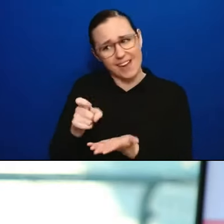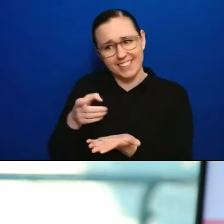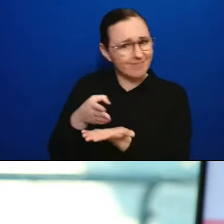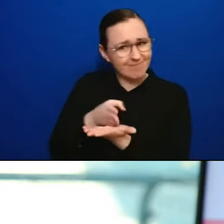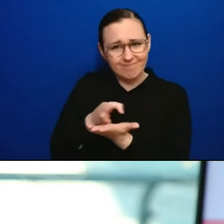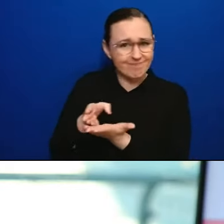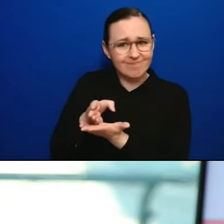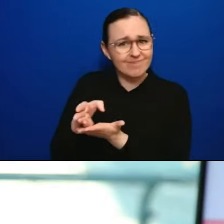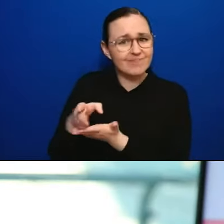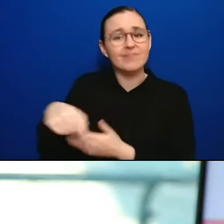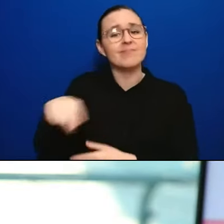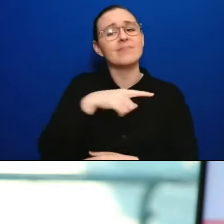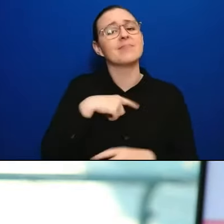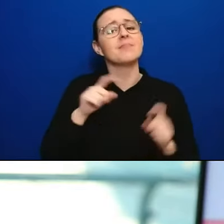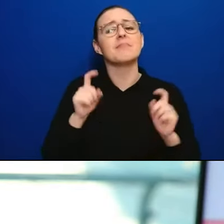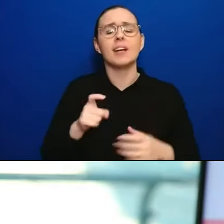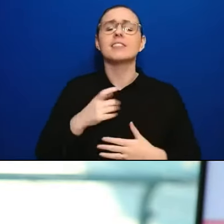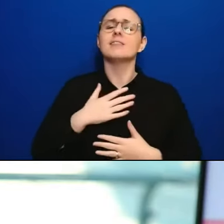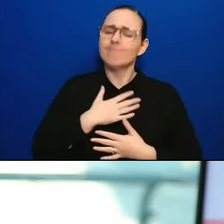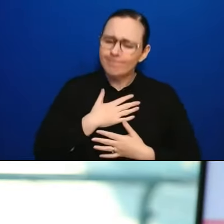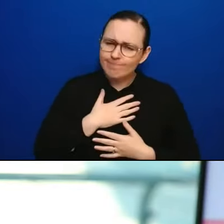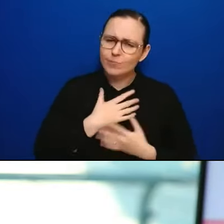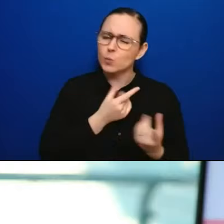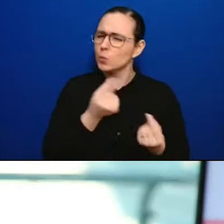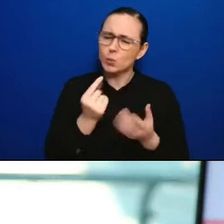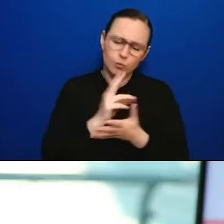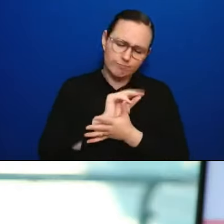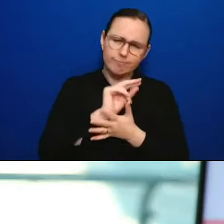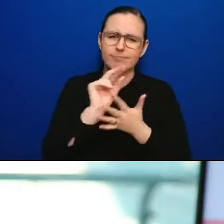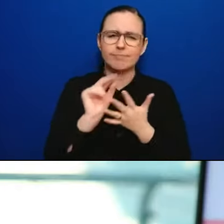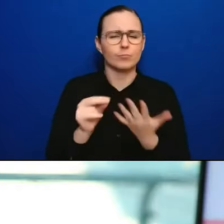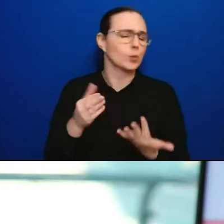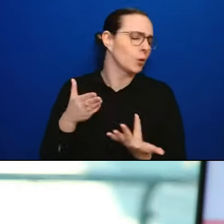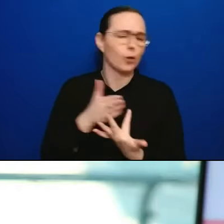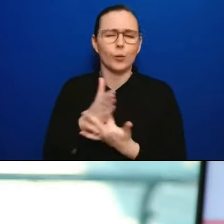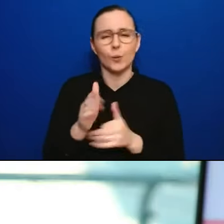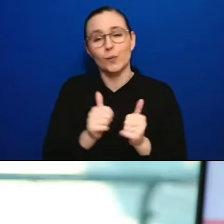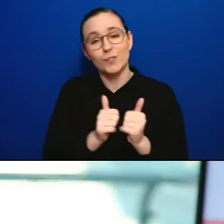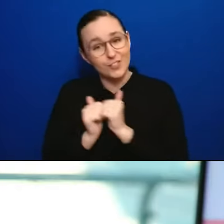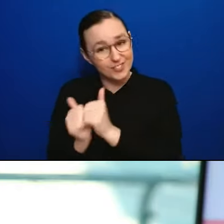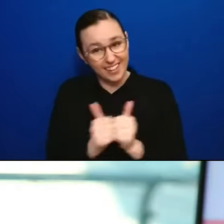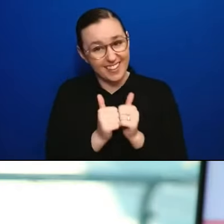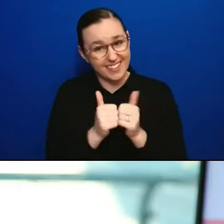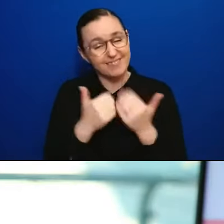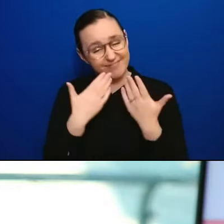And we all need to continue to do our part as we progress